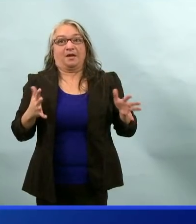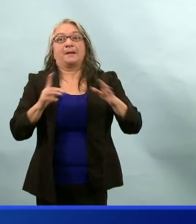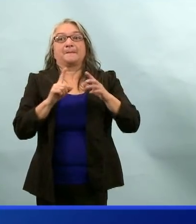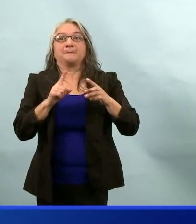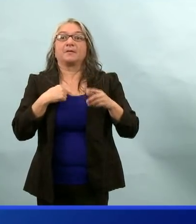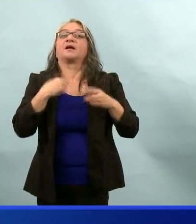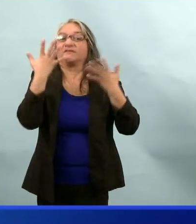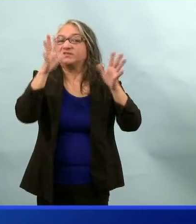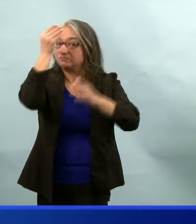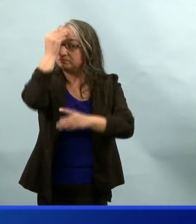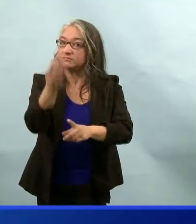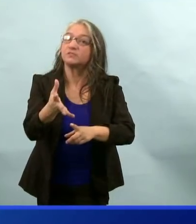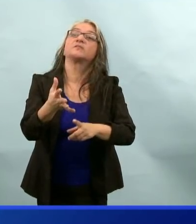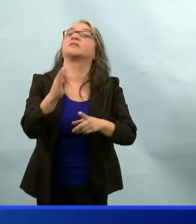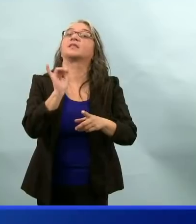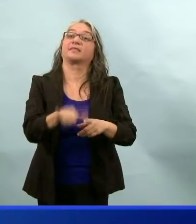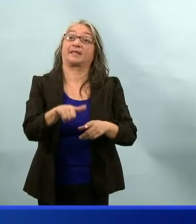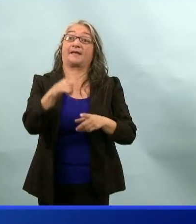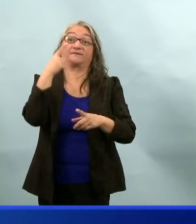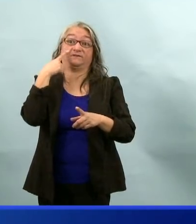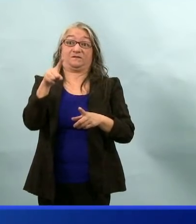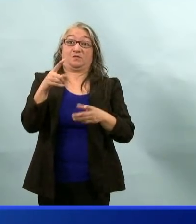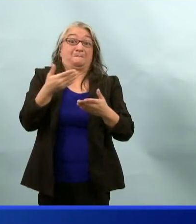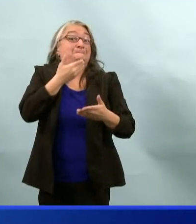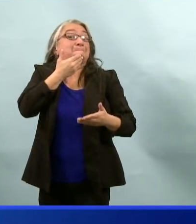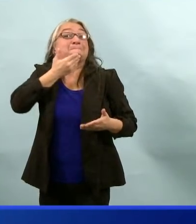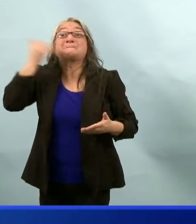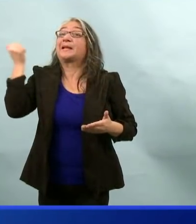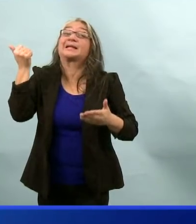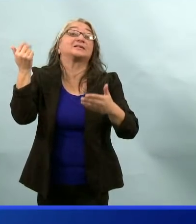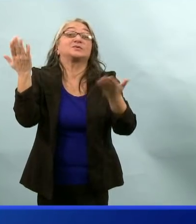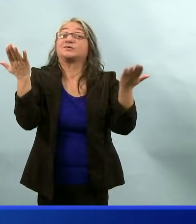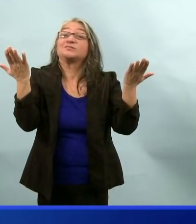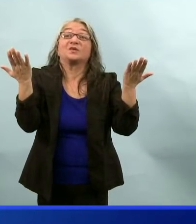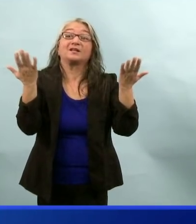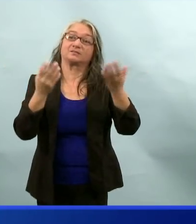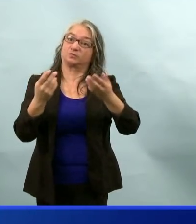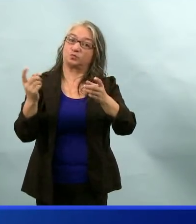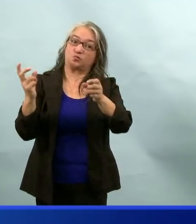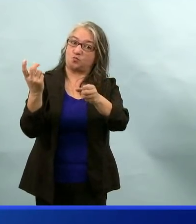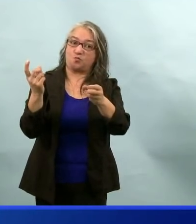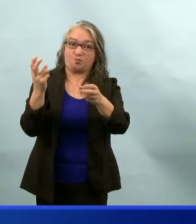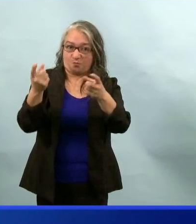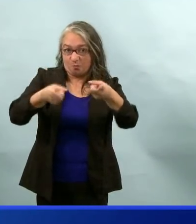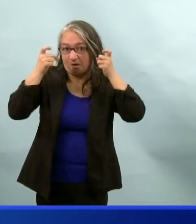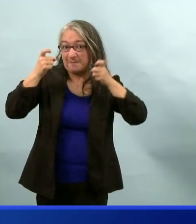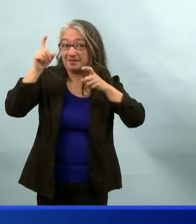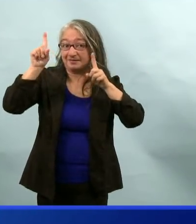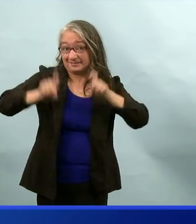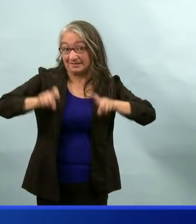aside to see the best utility of it asymptomatic testing does not work that well with rapid antigen